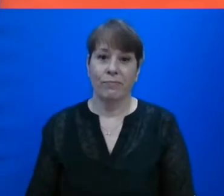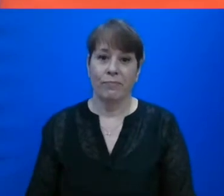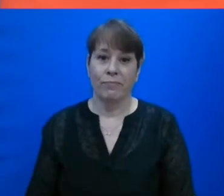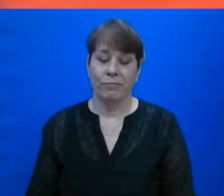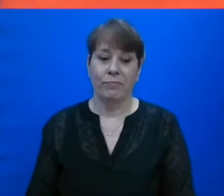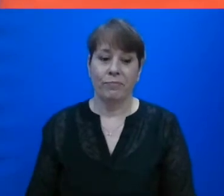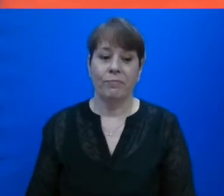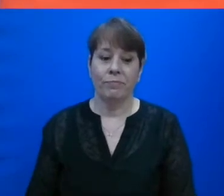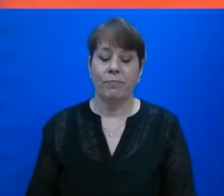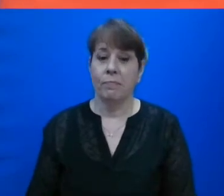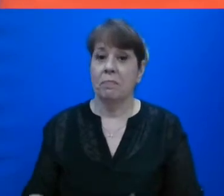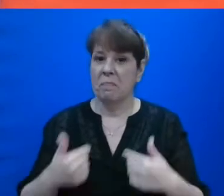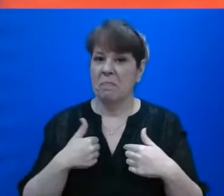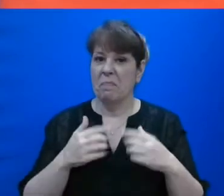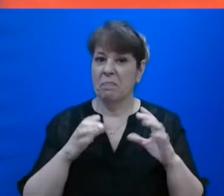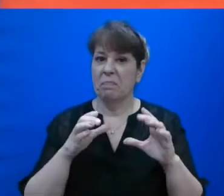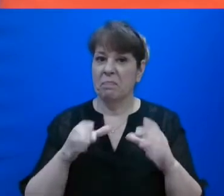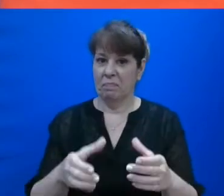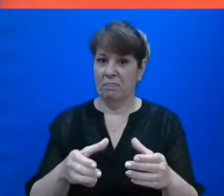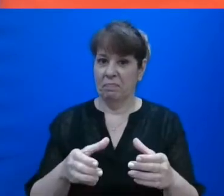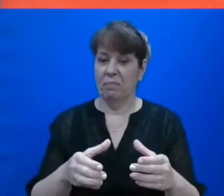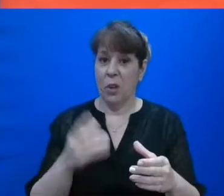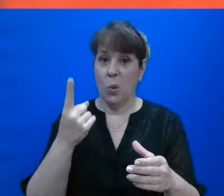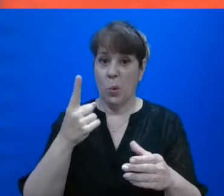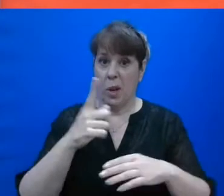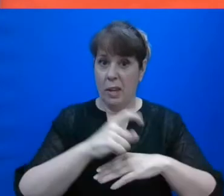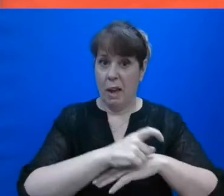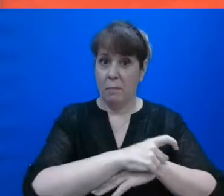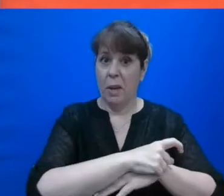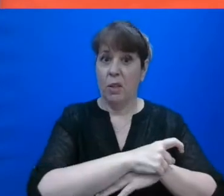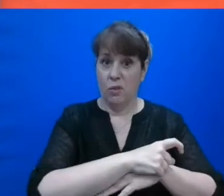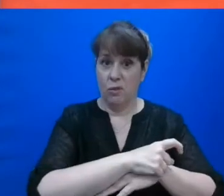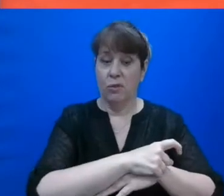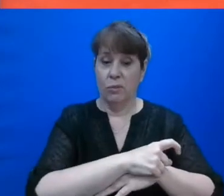I HAVE A JAR WITH ONE CATERPILLAR HERE, BUT I WANT